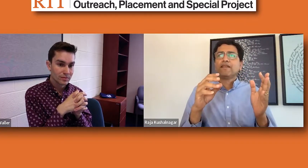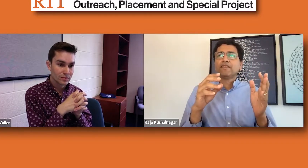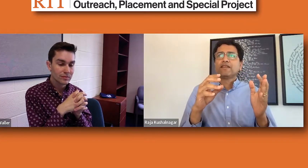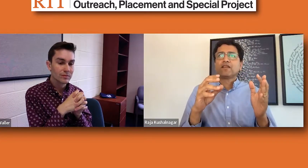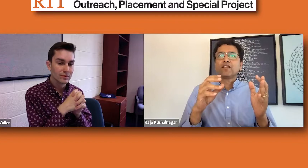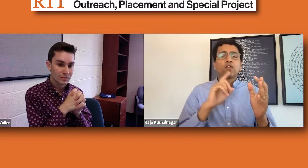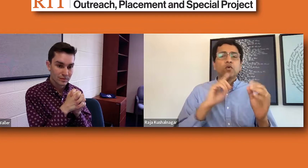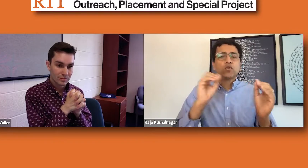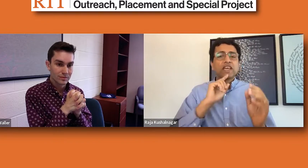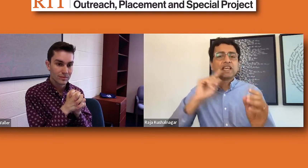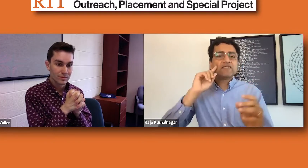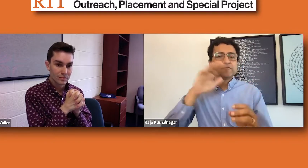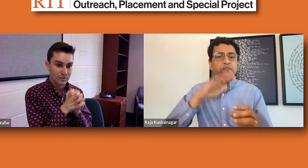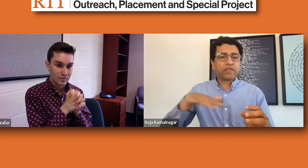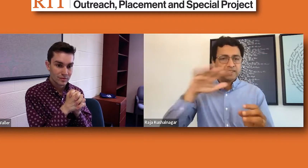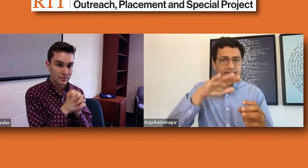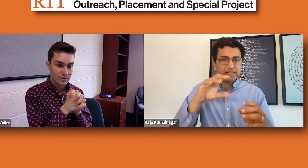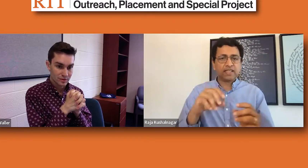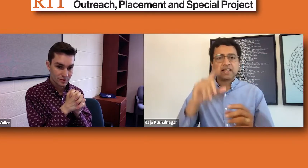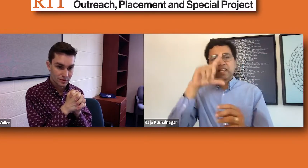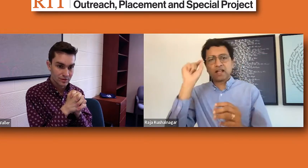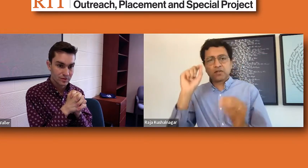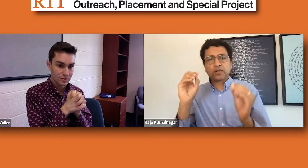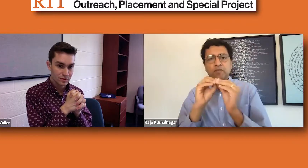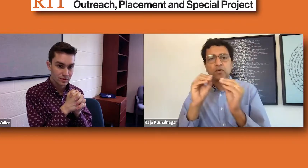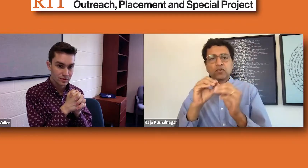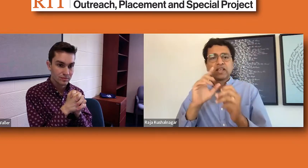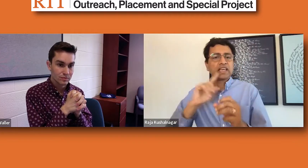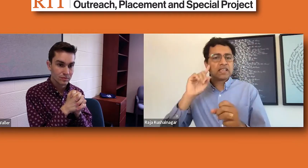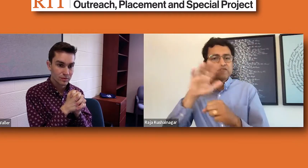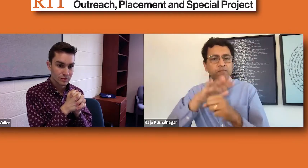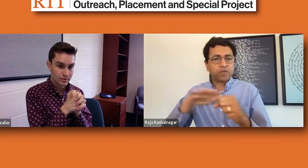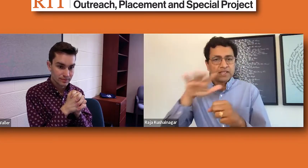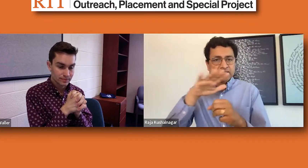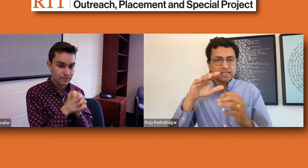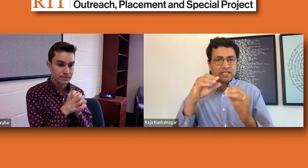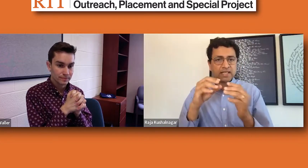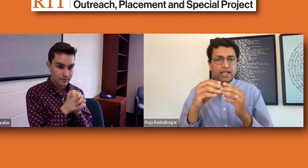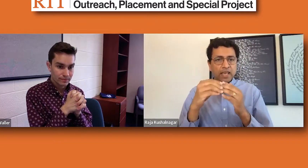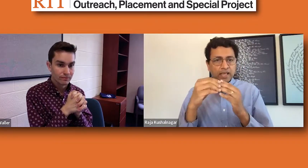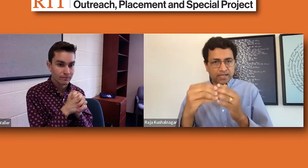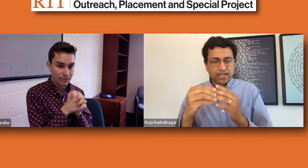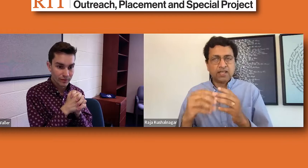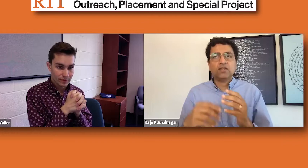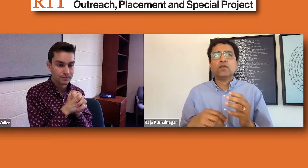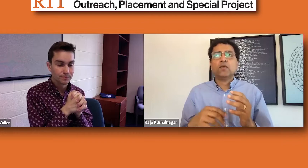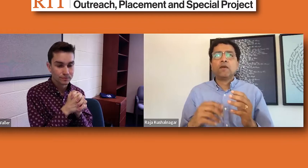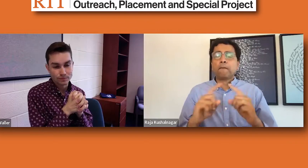I think, open. There was no particular Deaf space